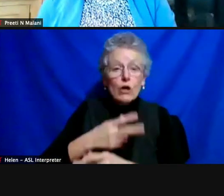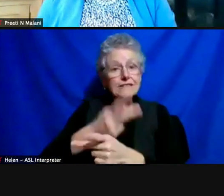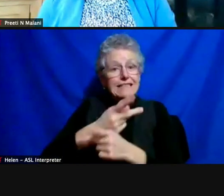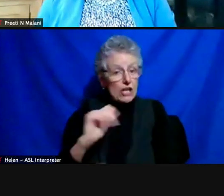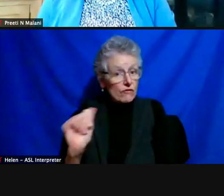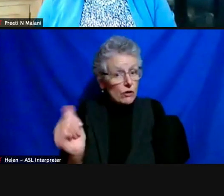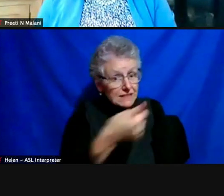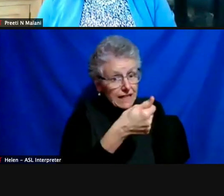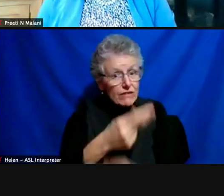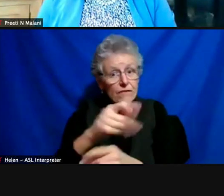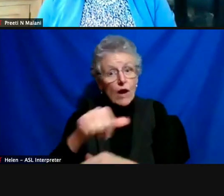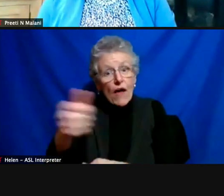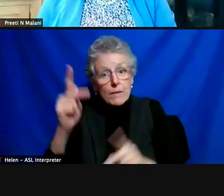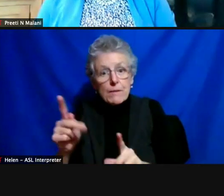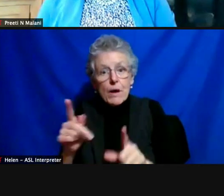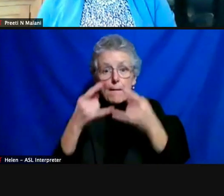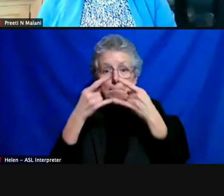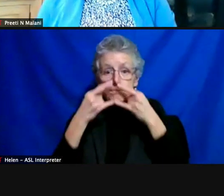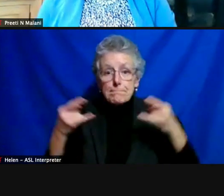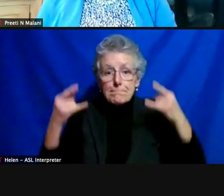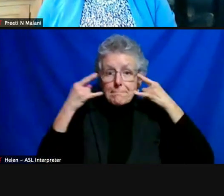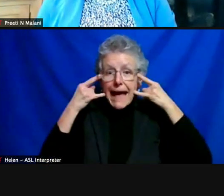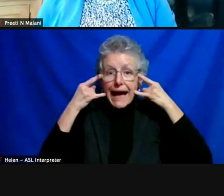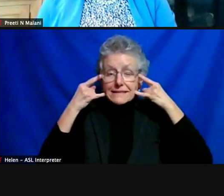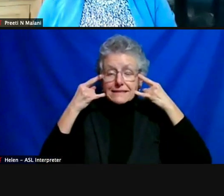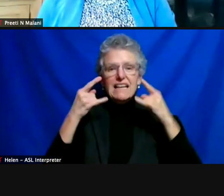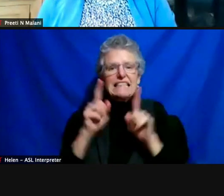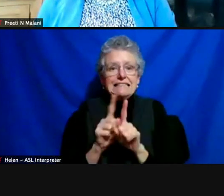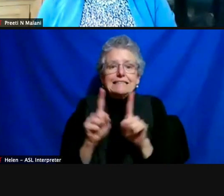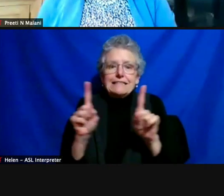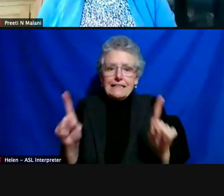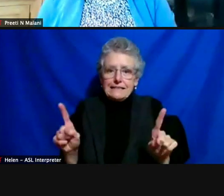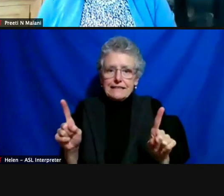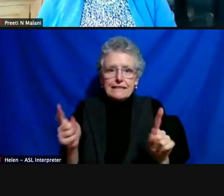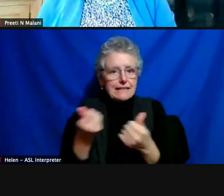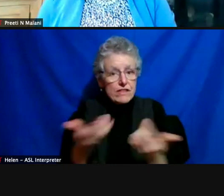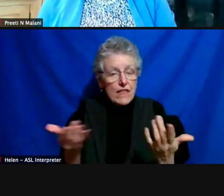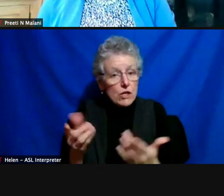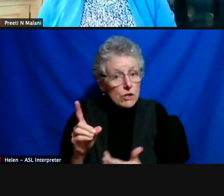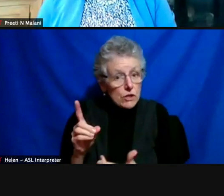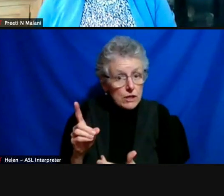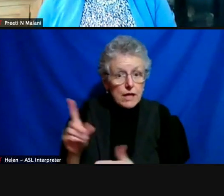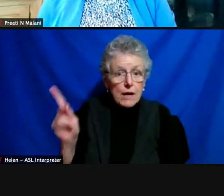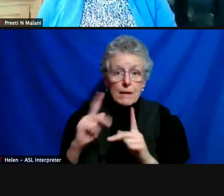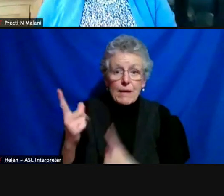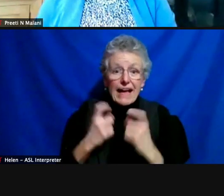masking and distancing, and the like. A lot of these questions about do we have to keep masking after we're vaccinated?